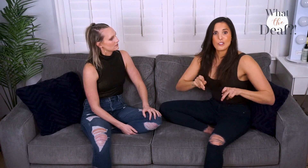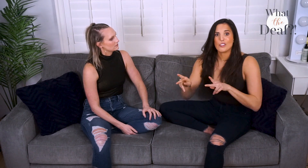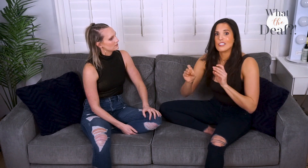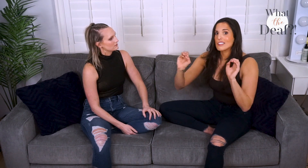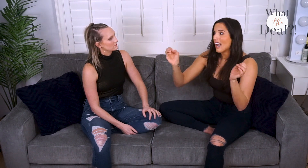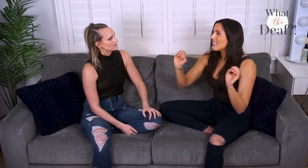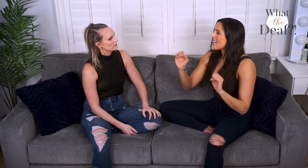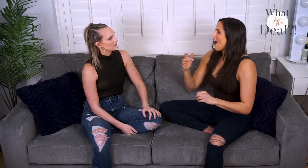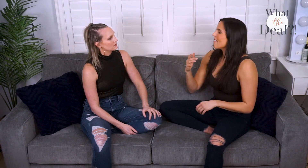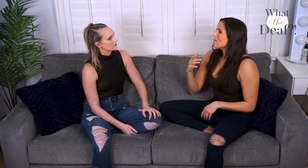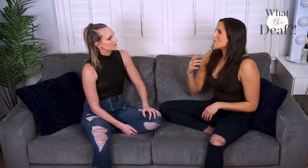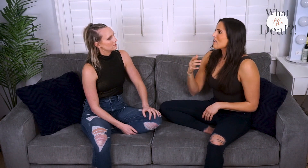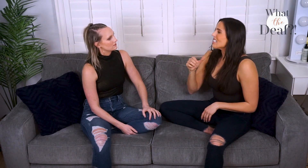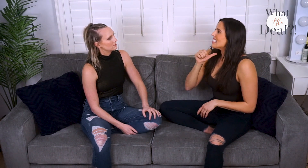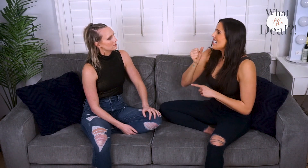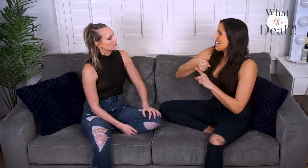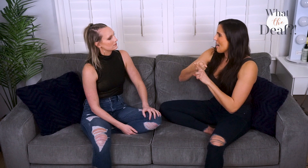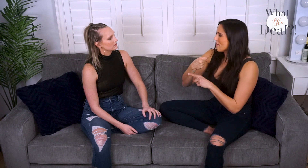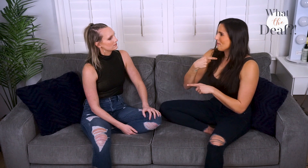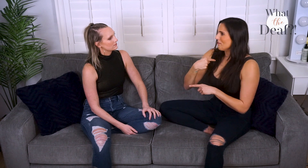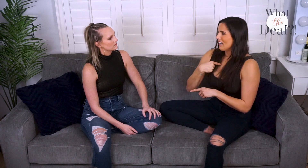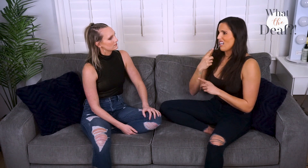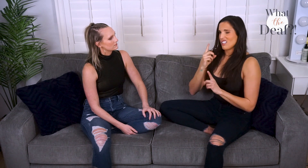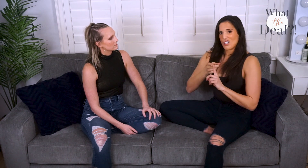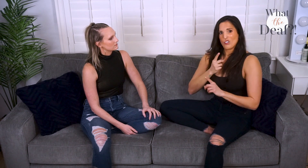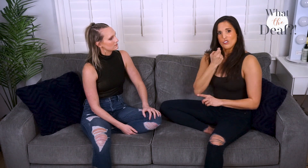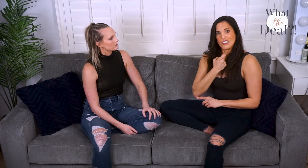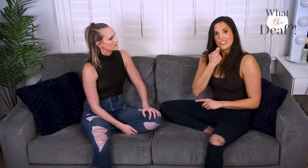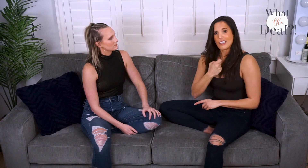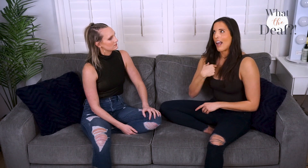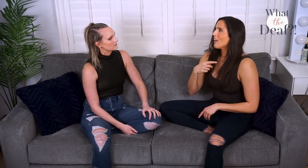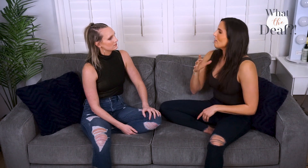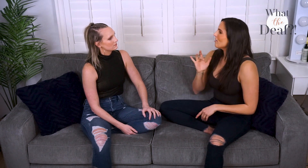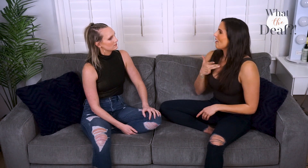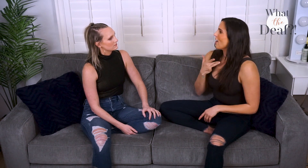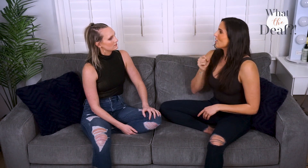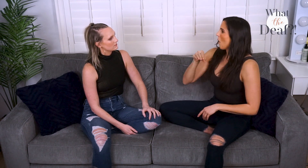and acting opportunities, and it didn't really hit me until recently,